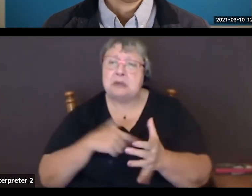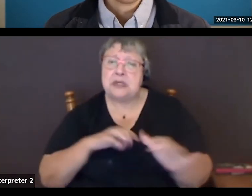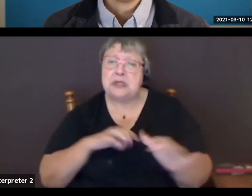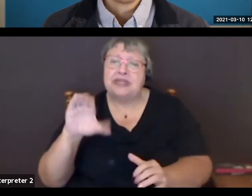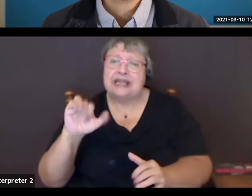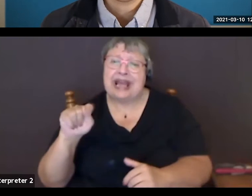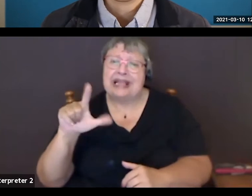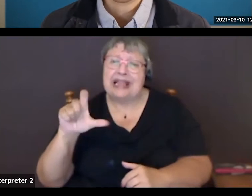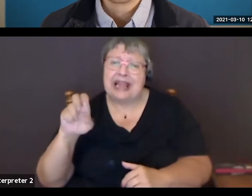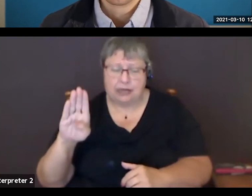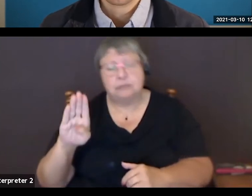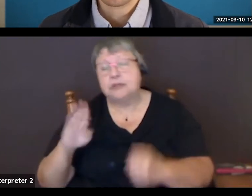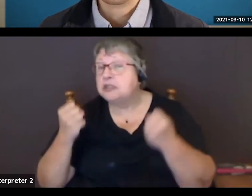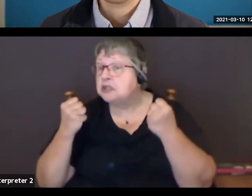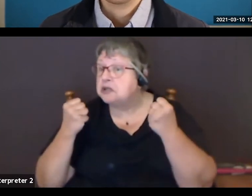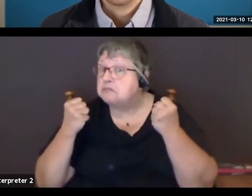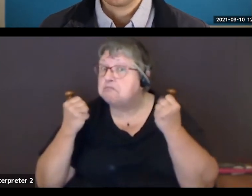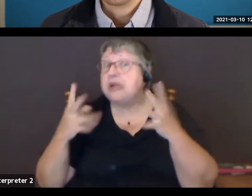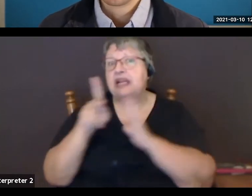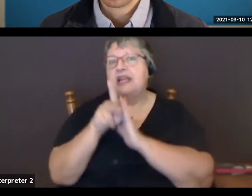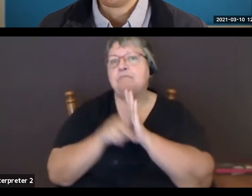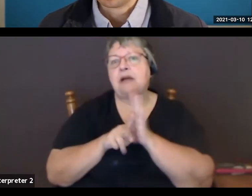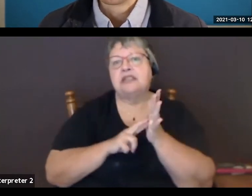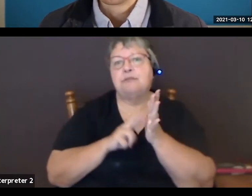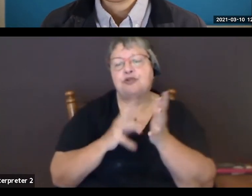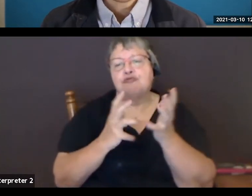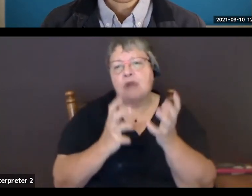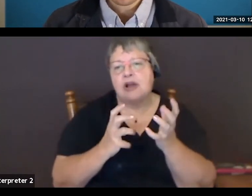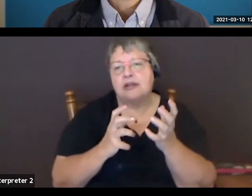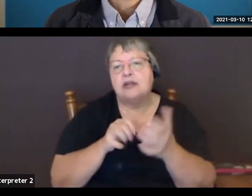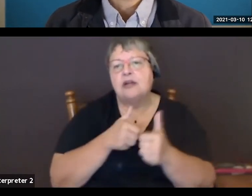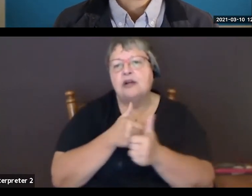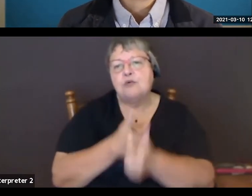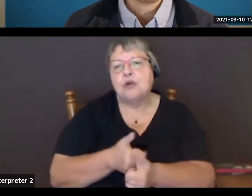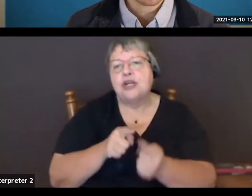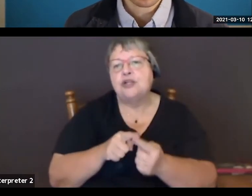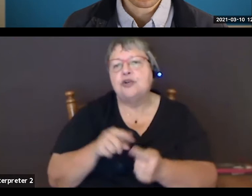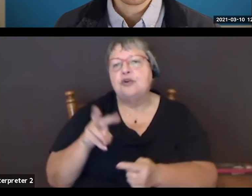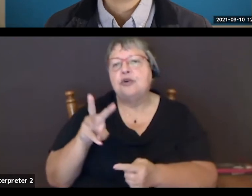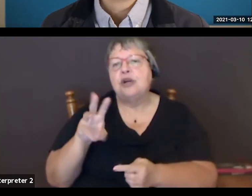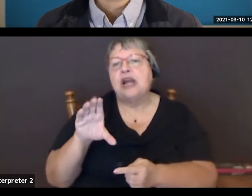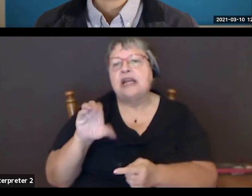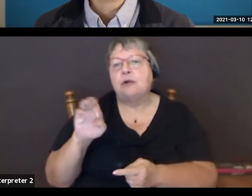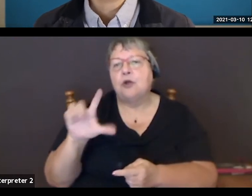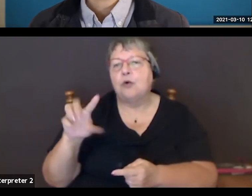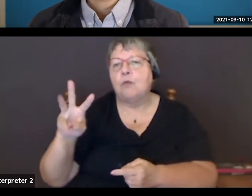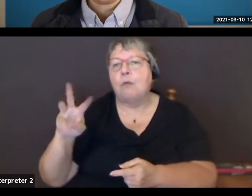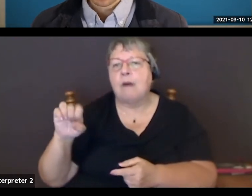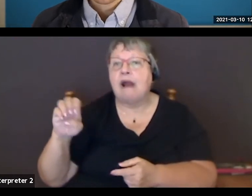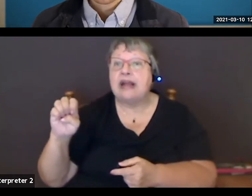And that's what many policy researchers aspire to. According to Carol Weiss, they define a problem, identify missing knowledge acquire research interpret it.